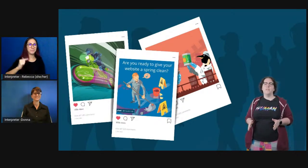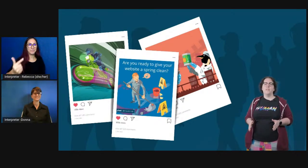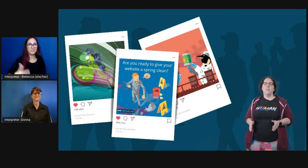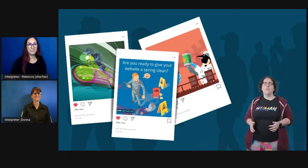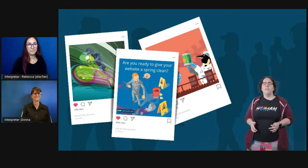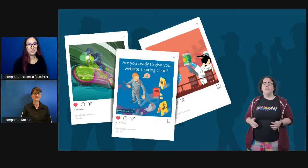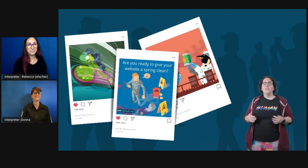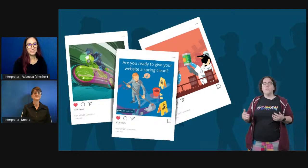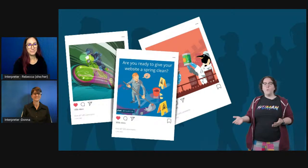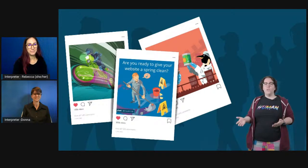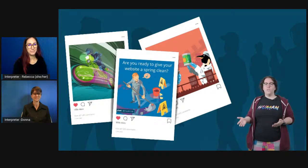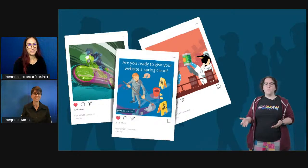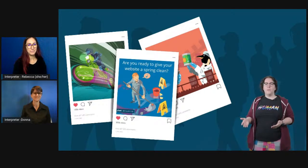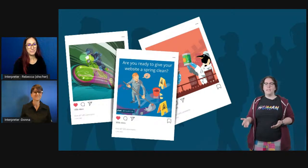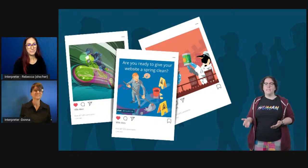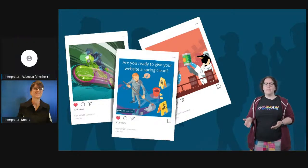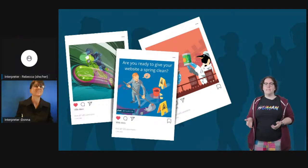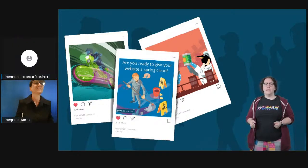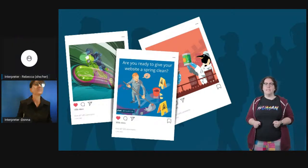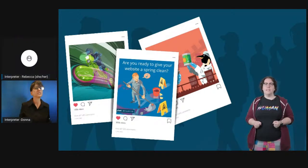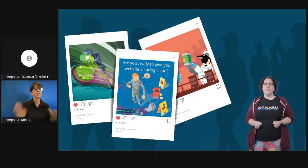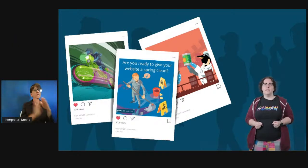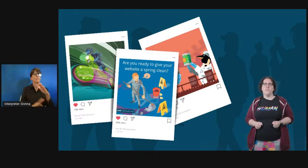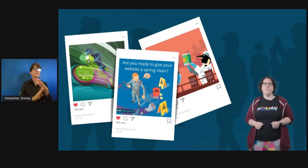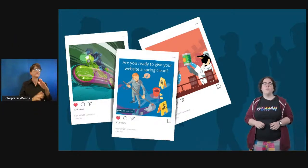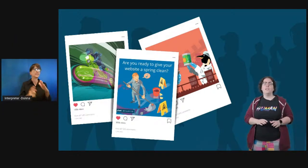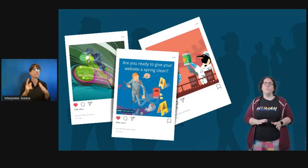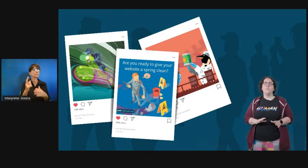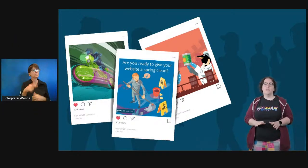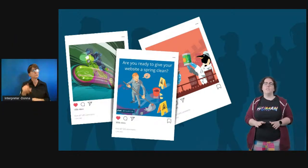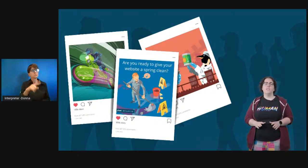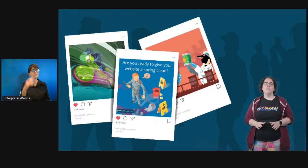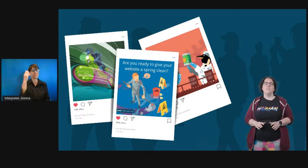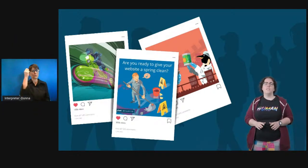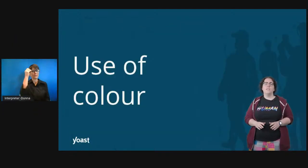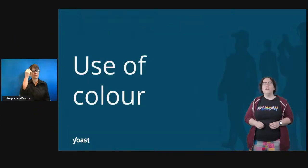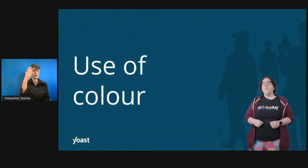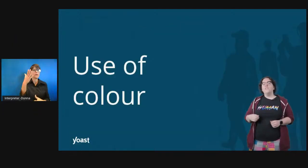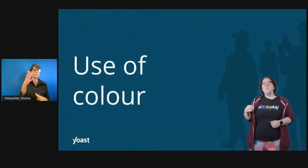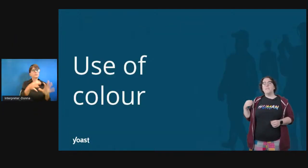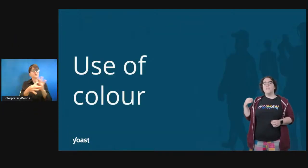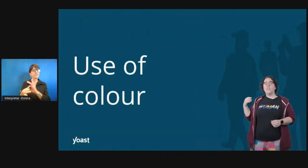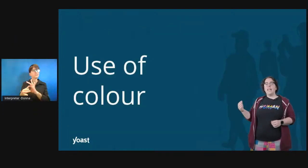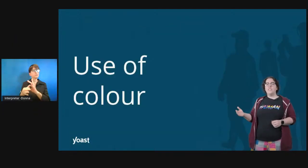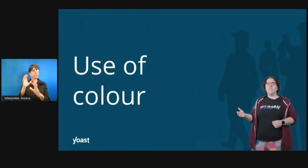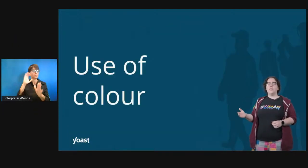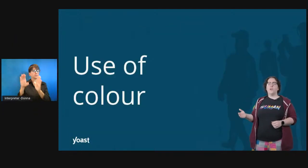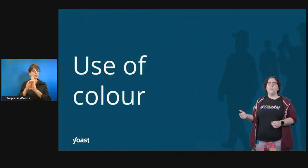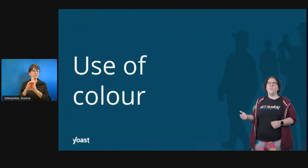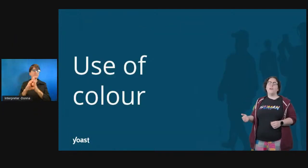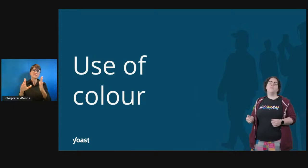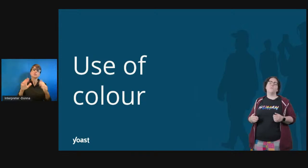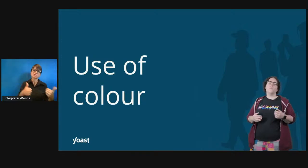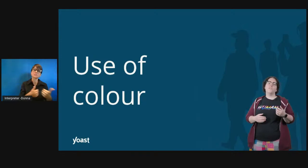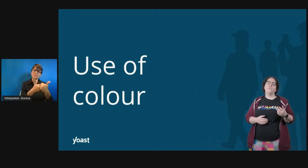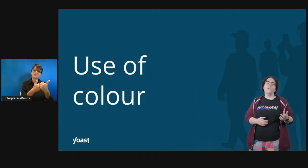I have to say that we have an outstanding designed that Yoast that keeps things very accessible so a huge props to them.